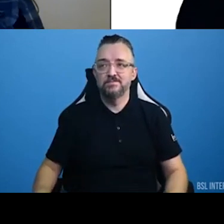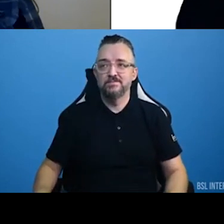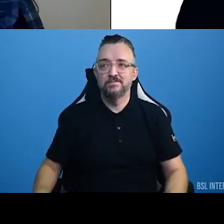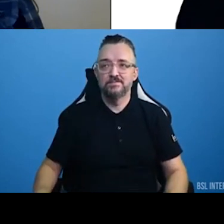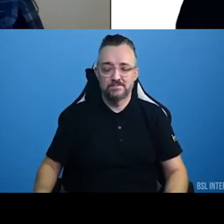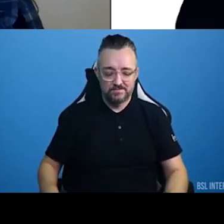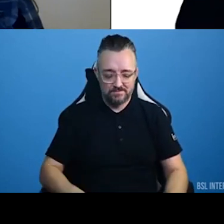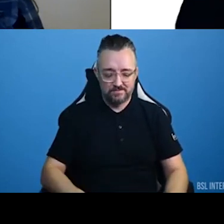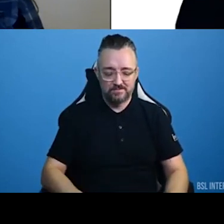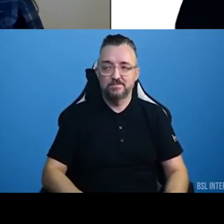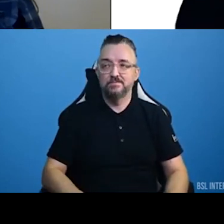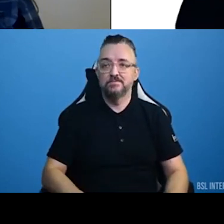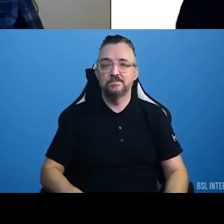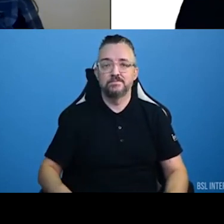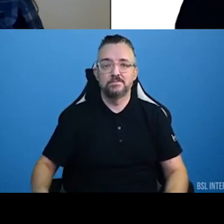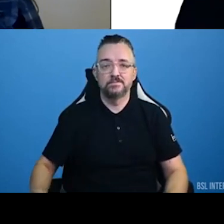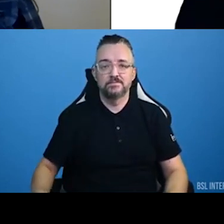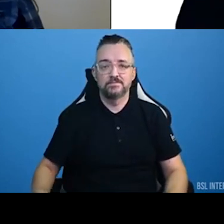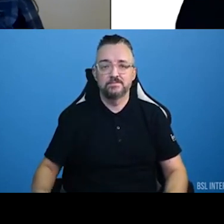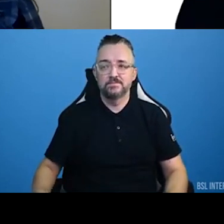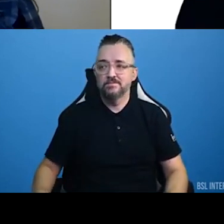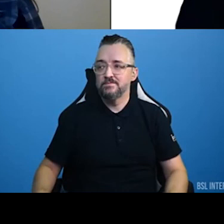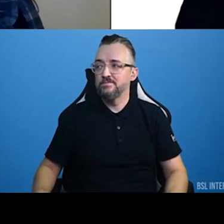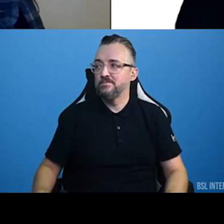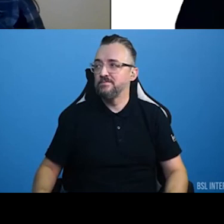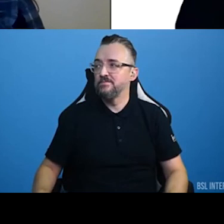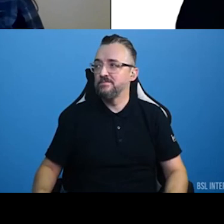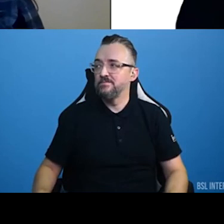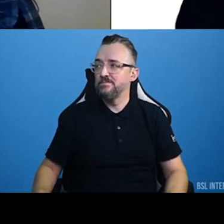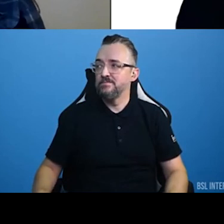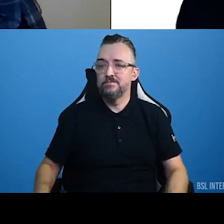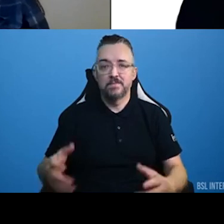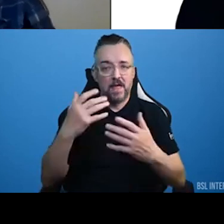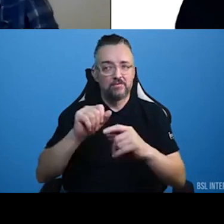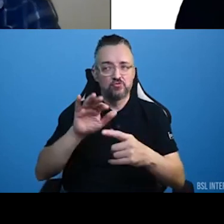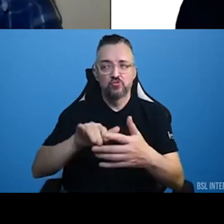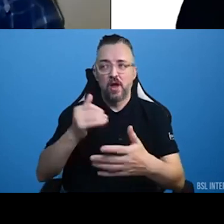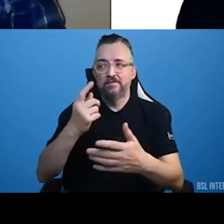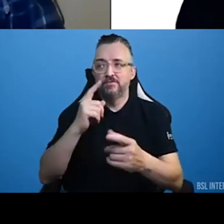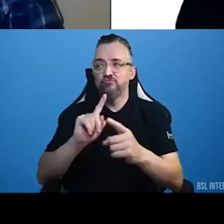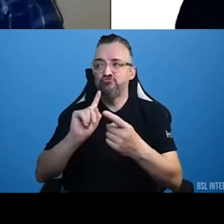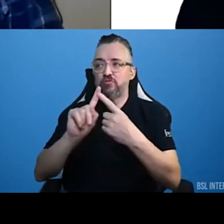I've seen that Scott did a little reply in the writing form. Maybe Scott if you want to just summarize a little bit,